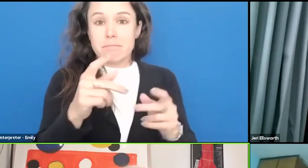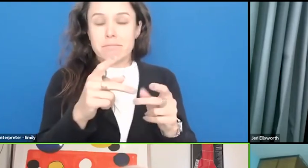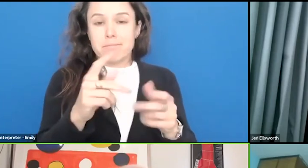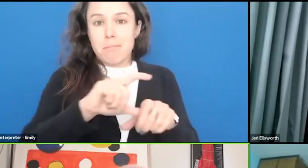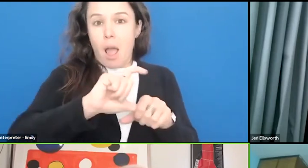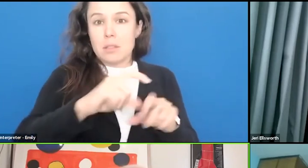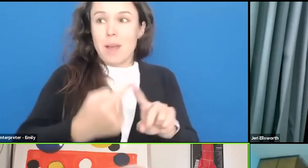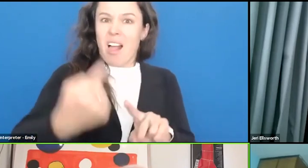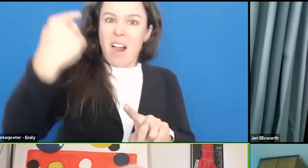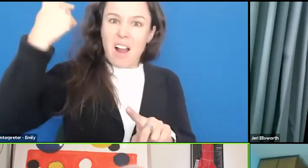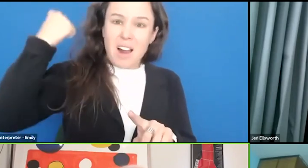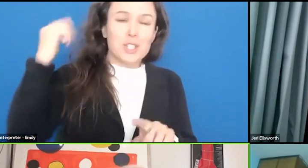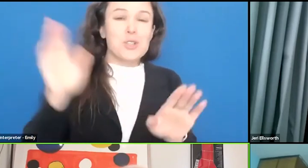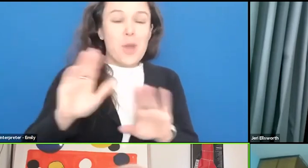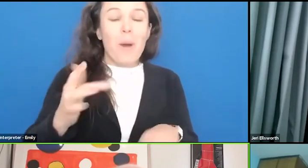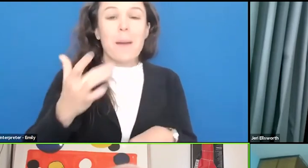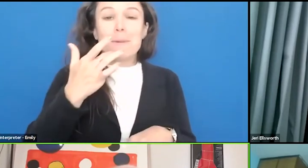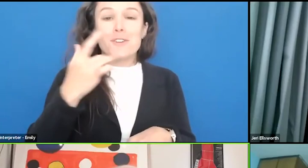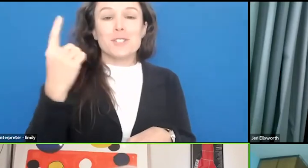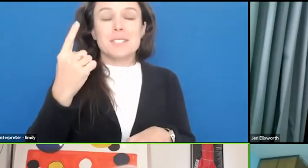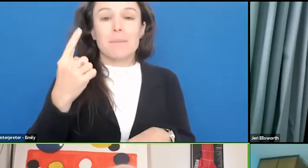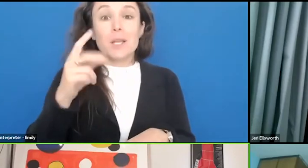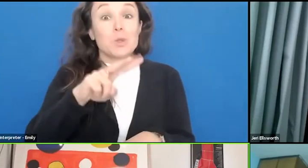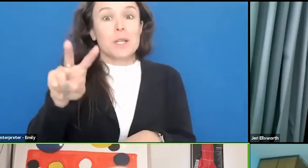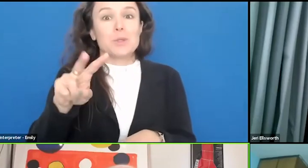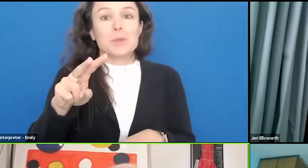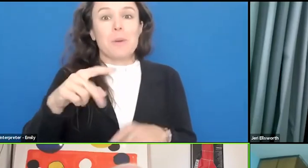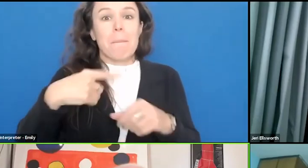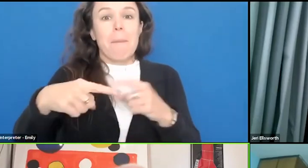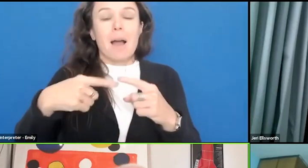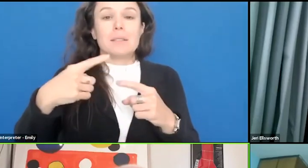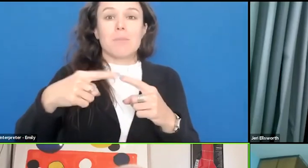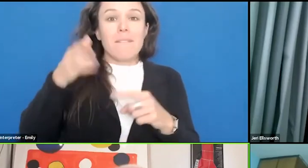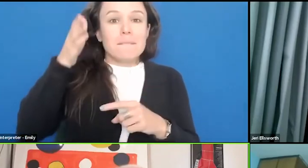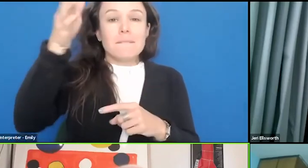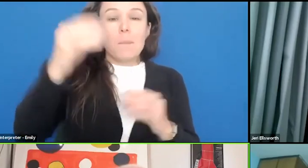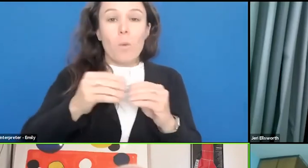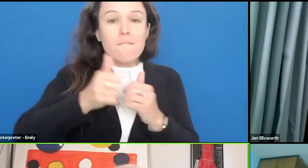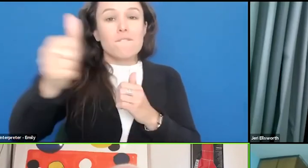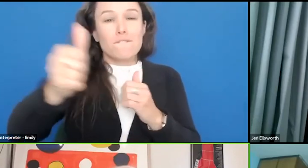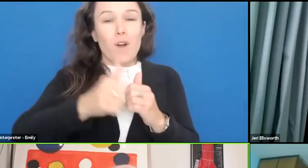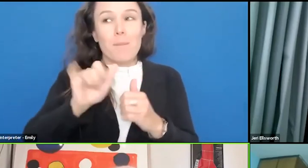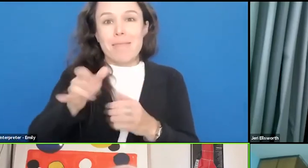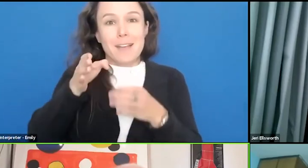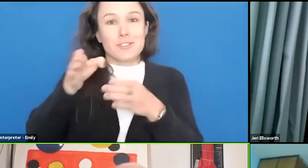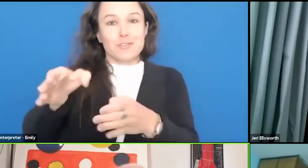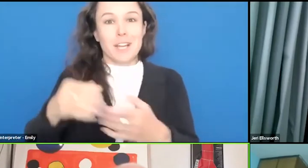I would like to suggest one that's 22 miles ahead in the direction I'm going because it understands